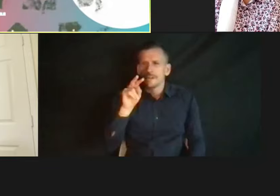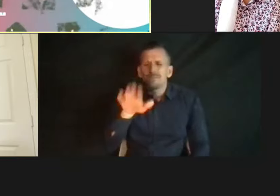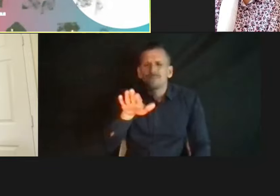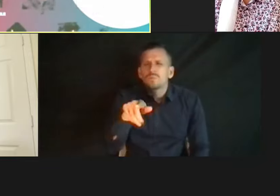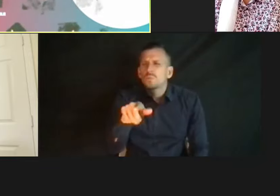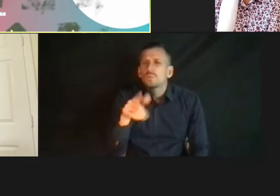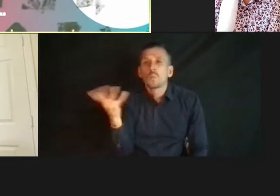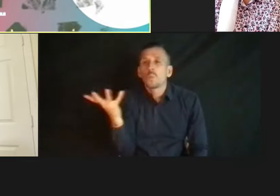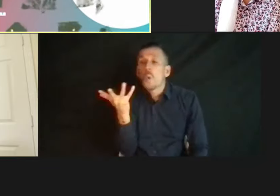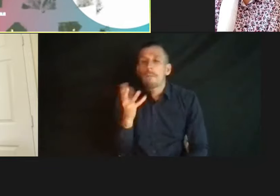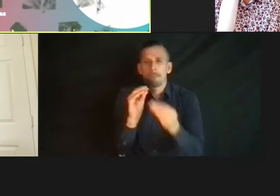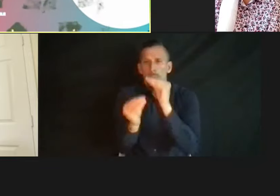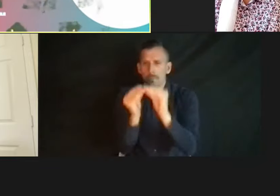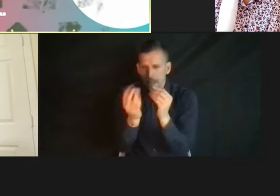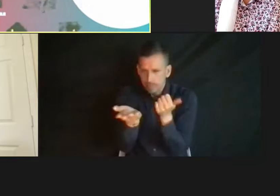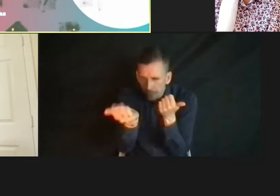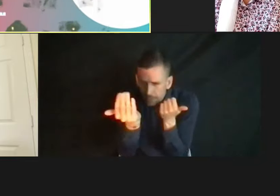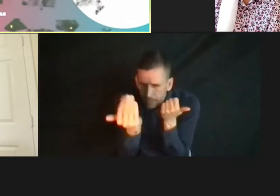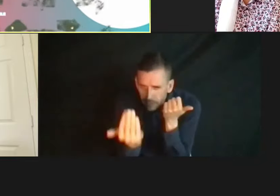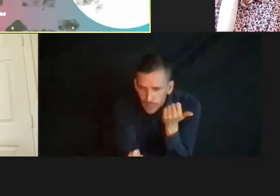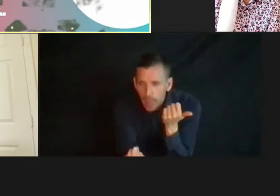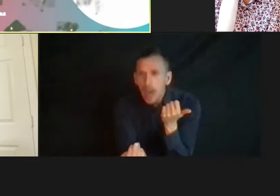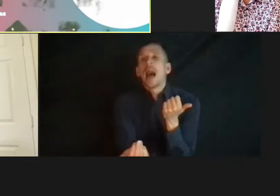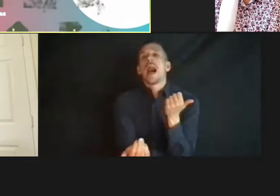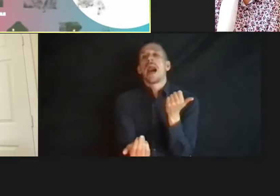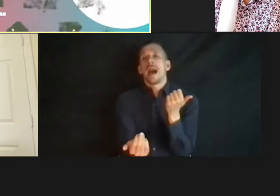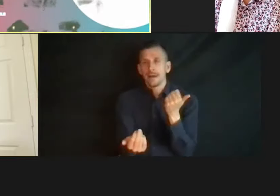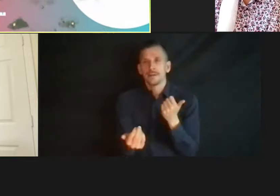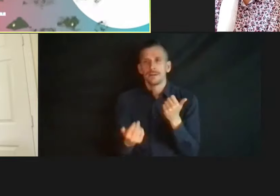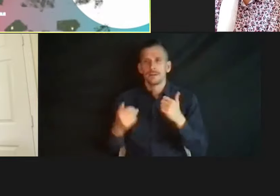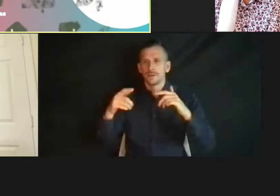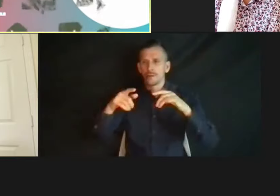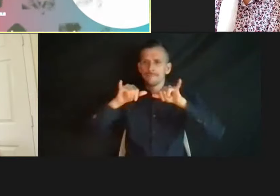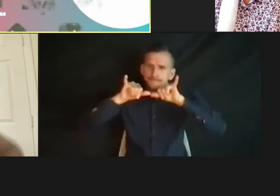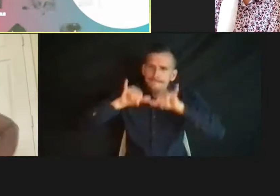to our problem? Because right now there is back and forth movement. Although the war is reducing